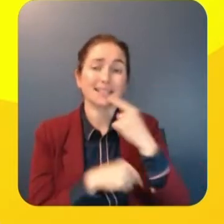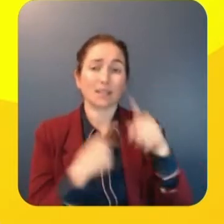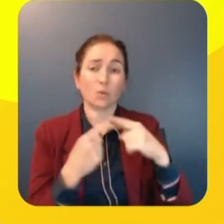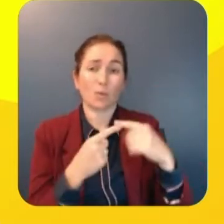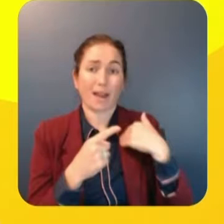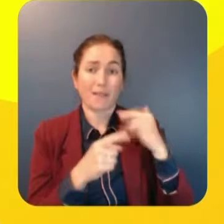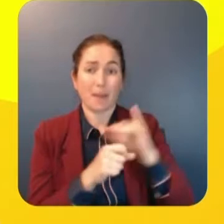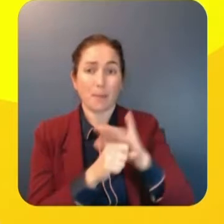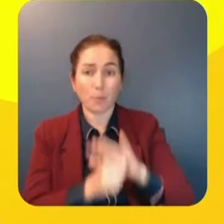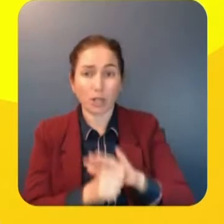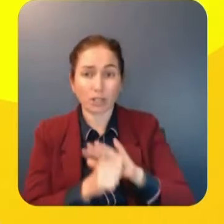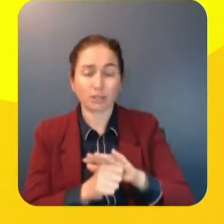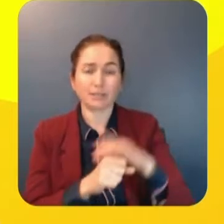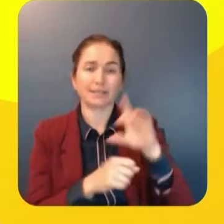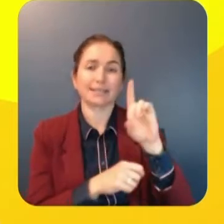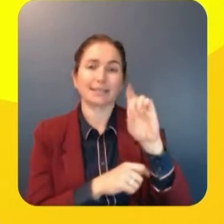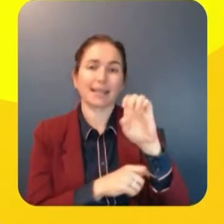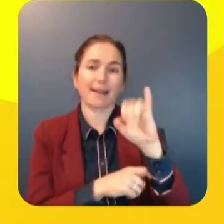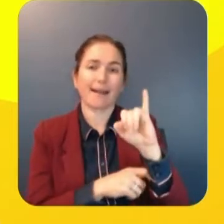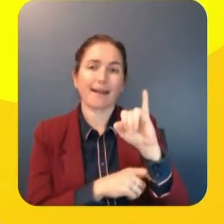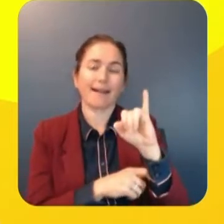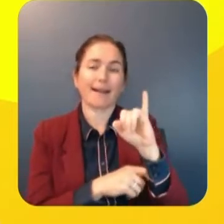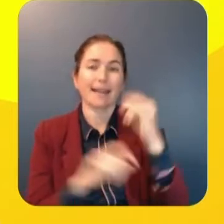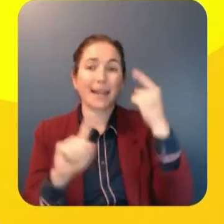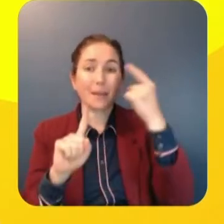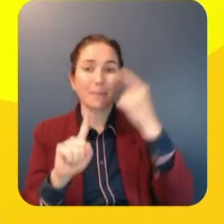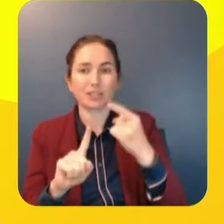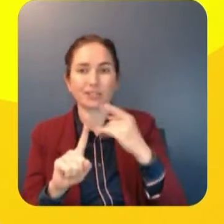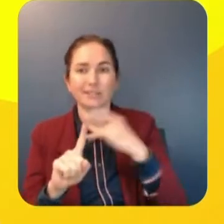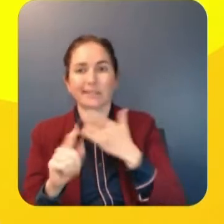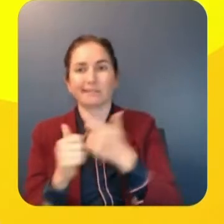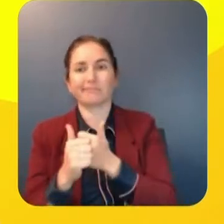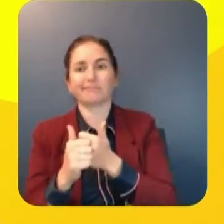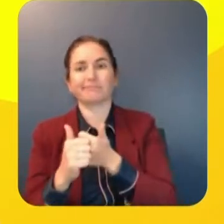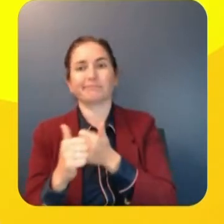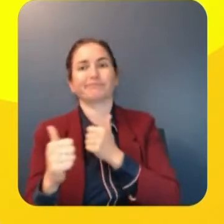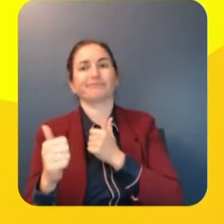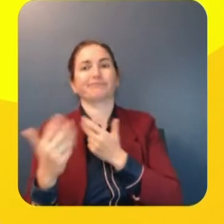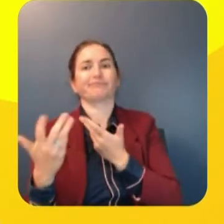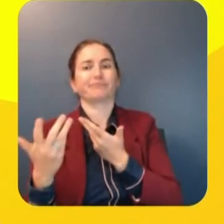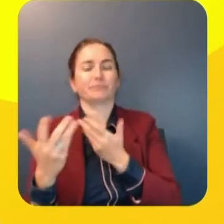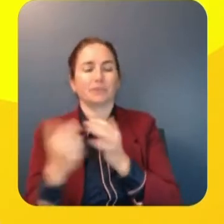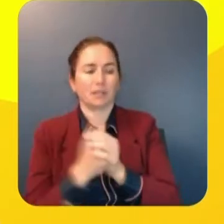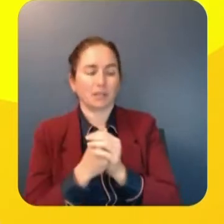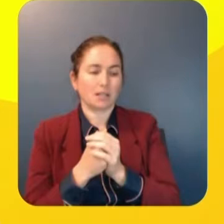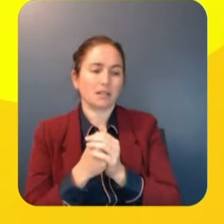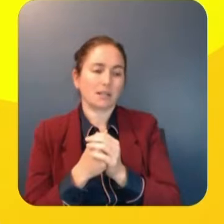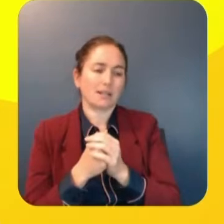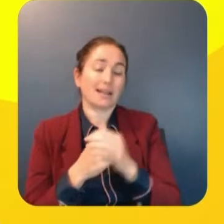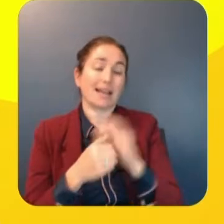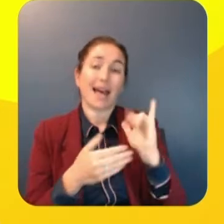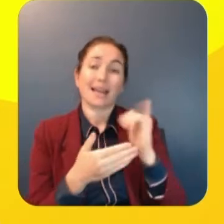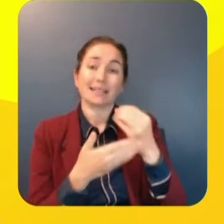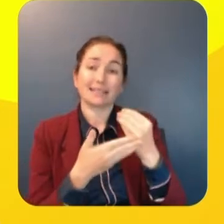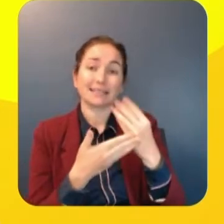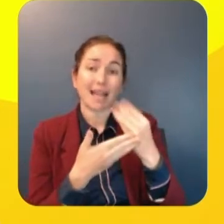DIE ambitions fall by the wayside. So, as SNAP's CEO, we've also faced headwinds